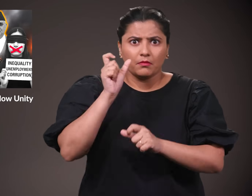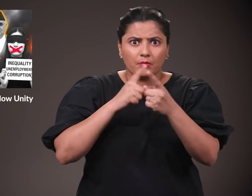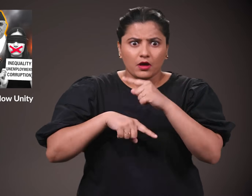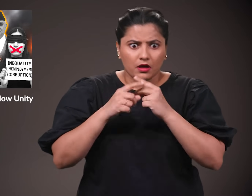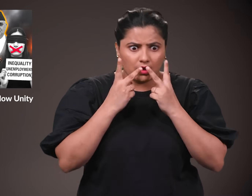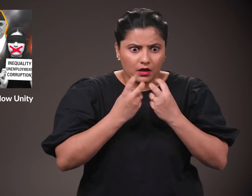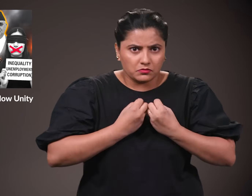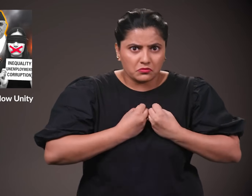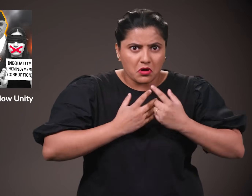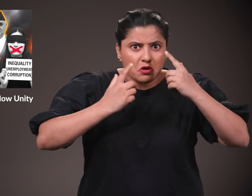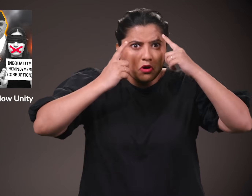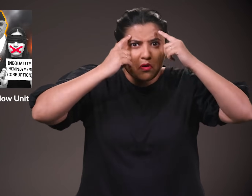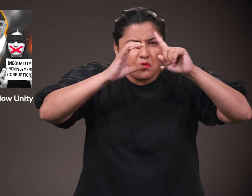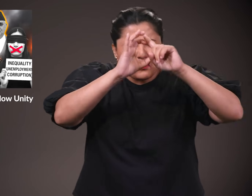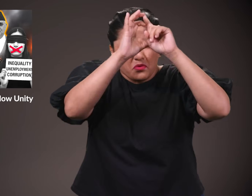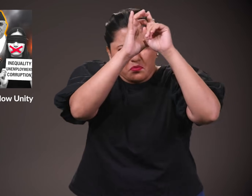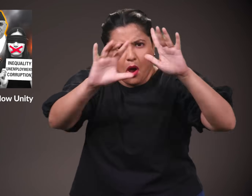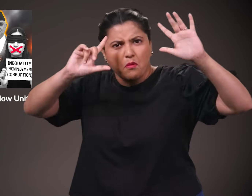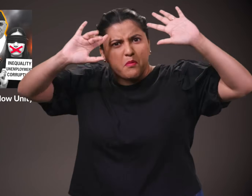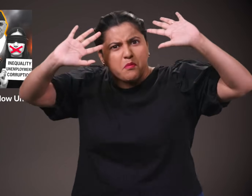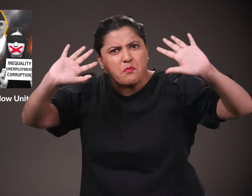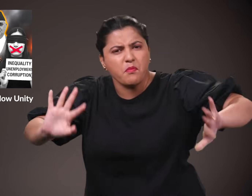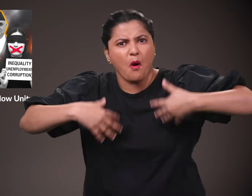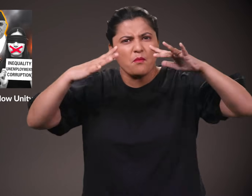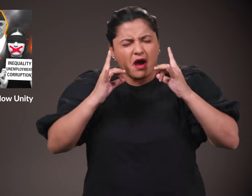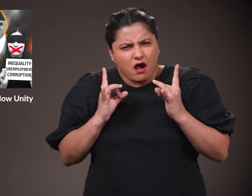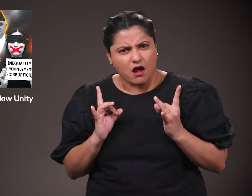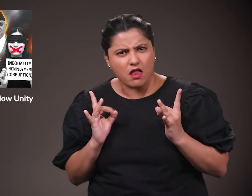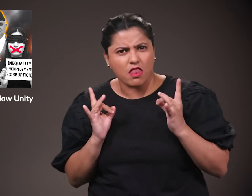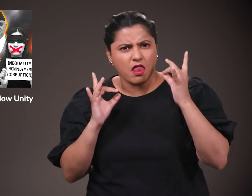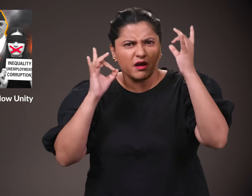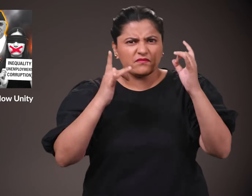The image of the dead child intensified public outrage.